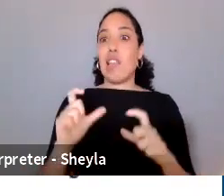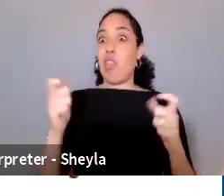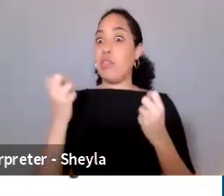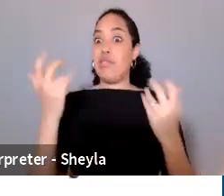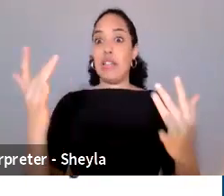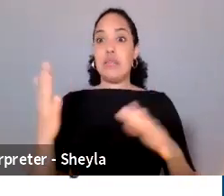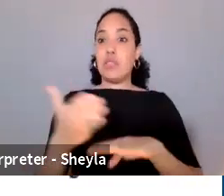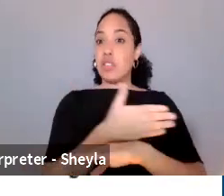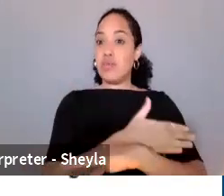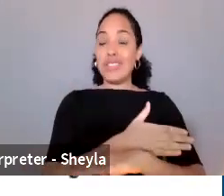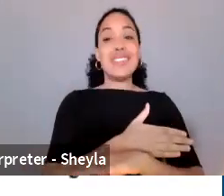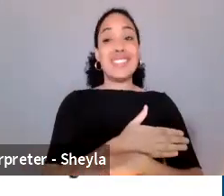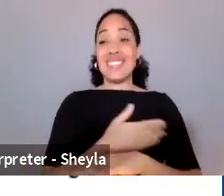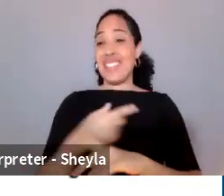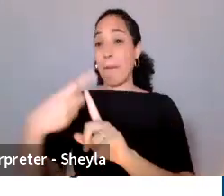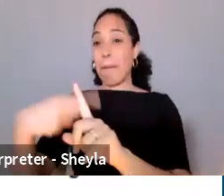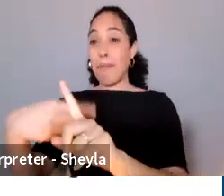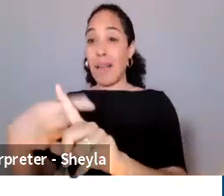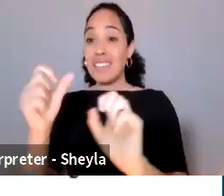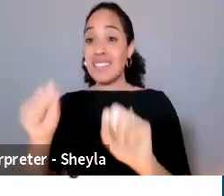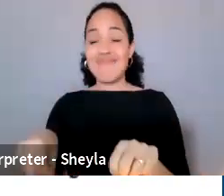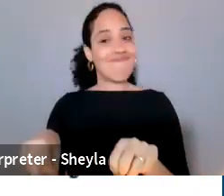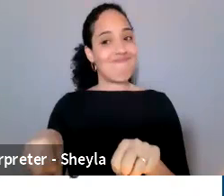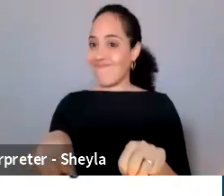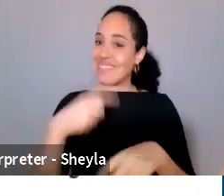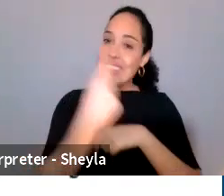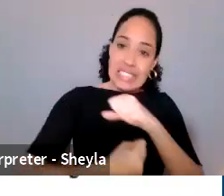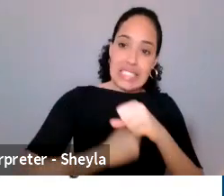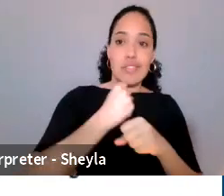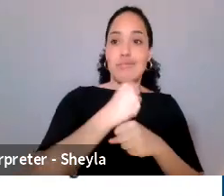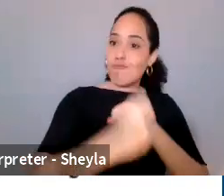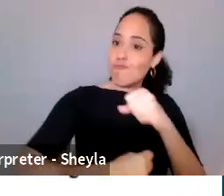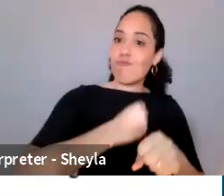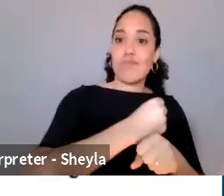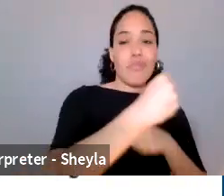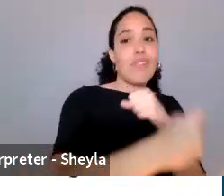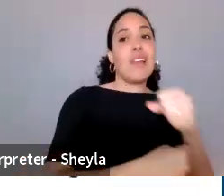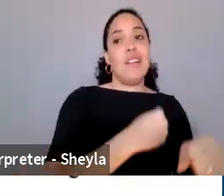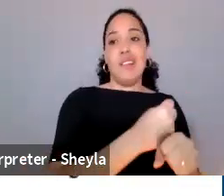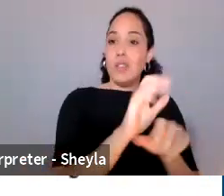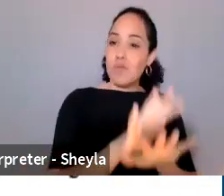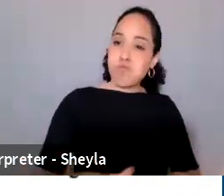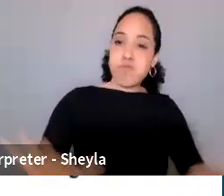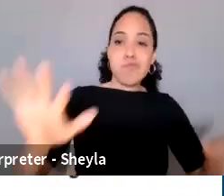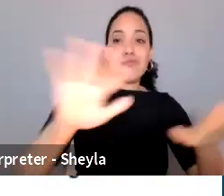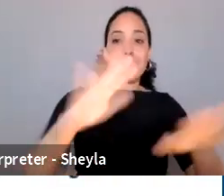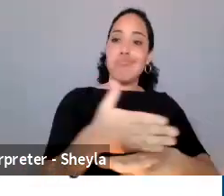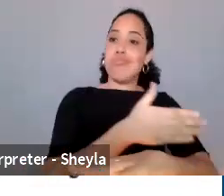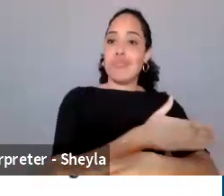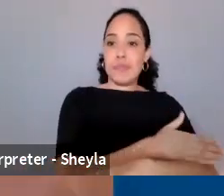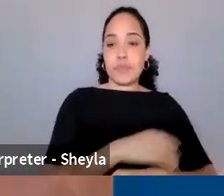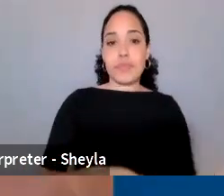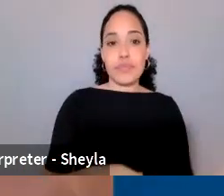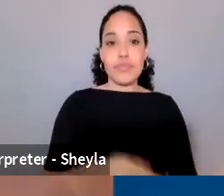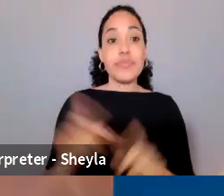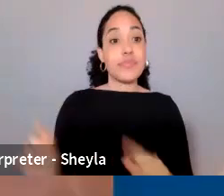years not months for us to recover um across the forest so we can we can go to the next one and the